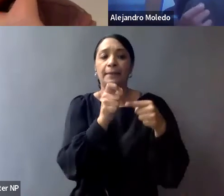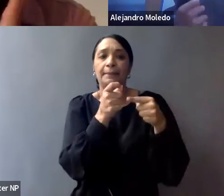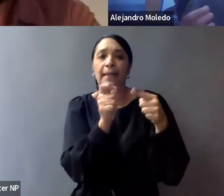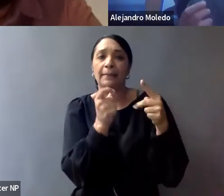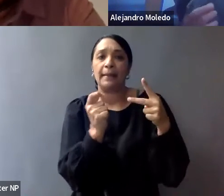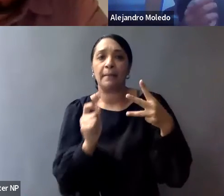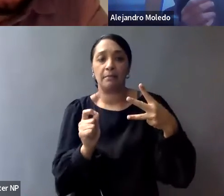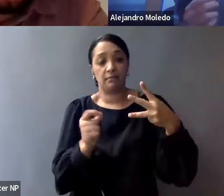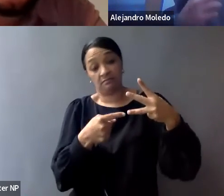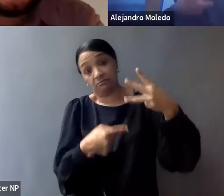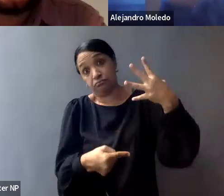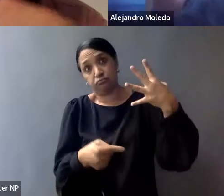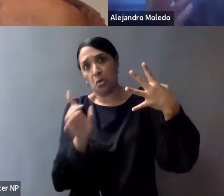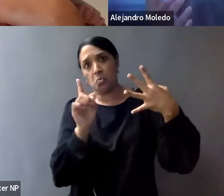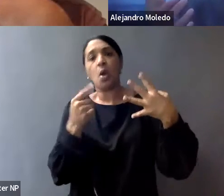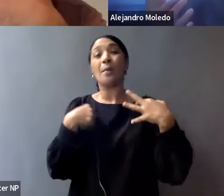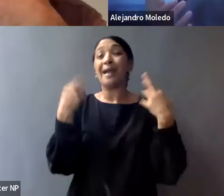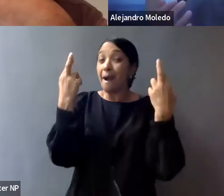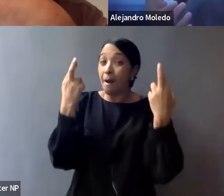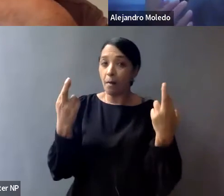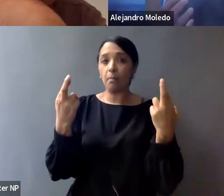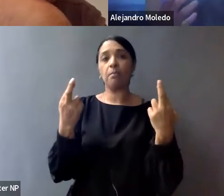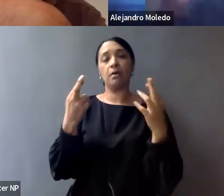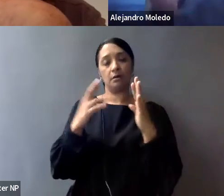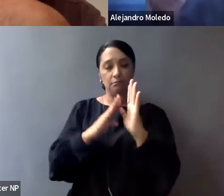and therefore, something we hope for an improvement